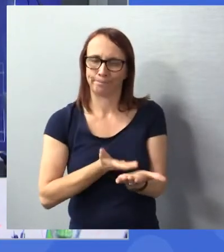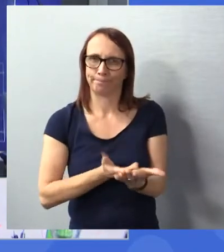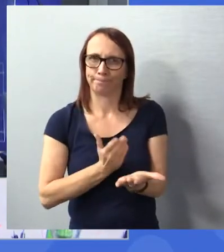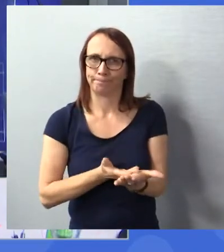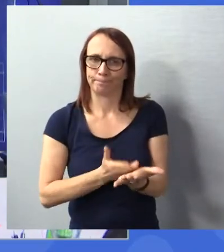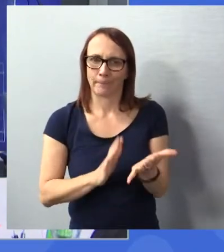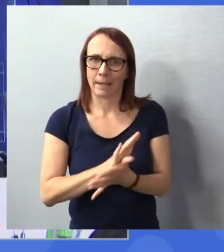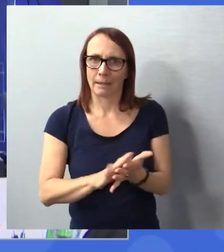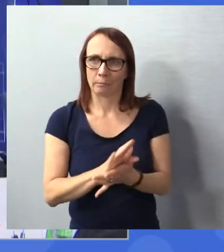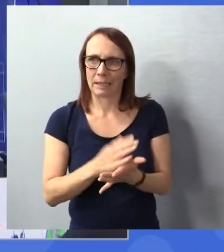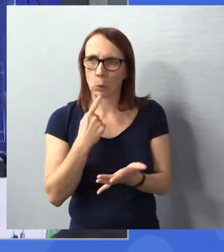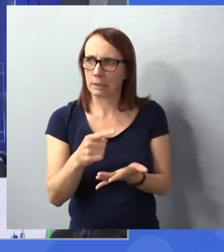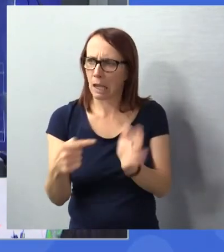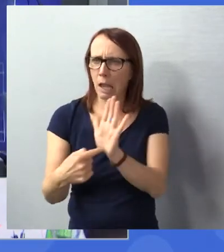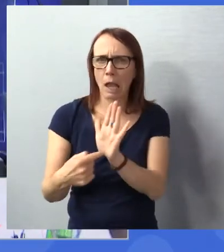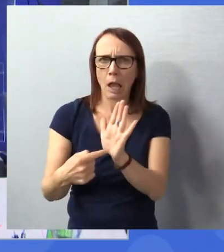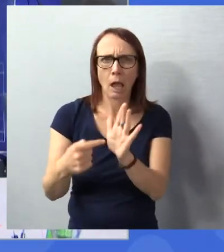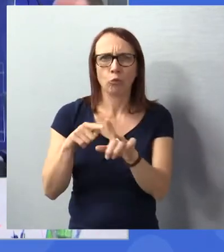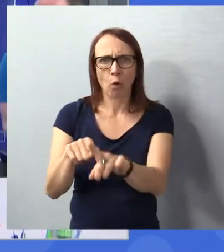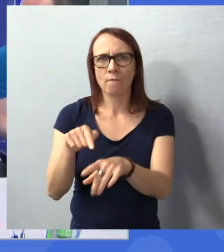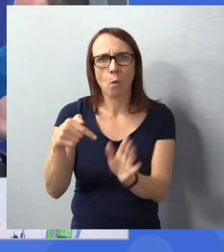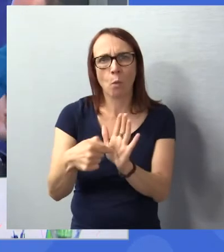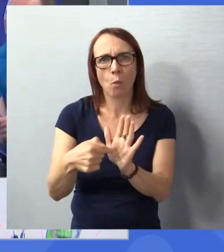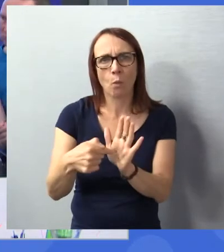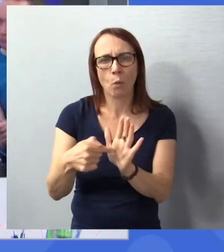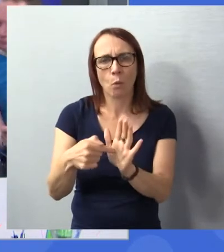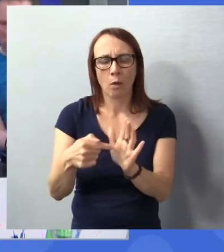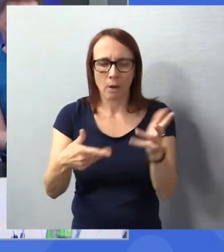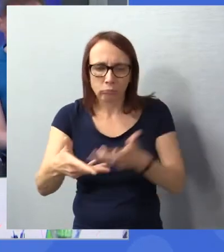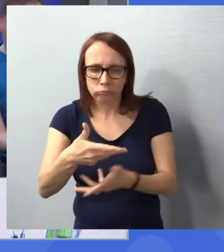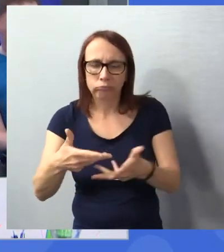held accountable for so they can collaborate to rate something going to